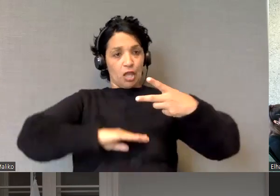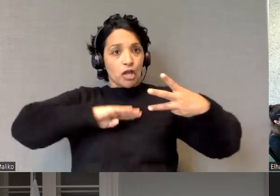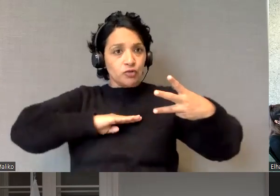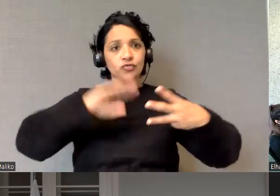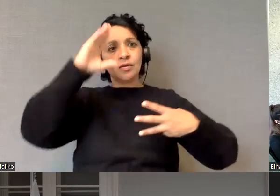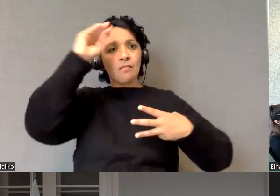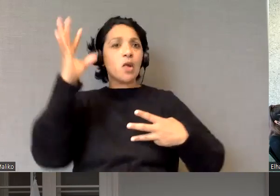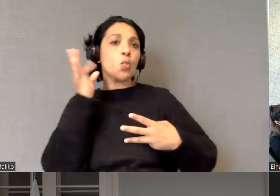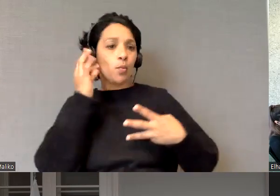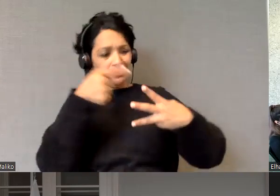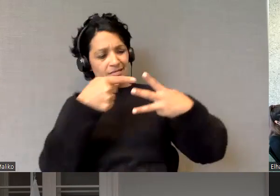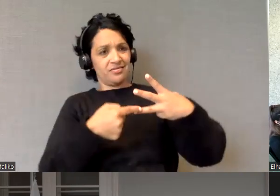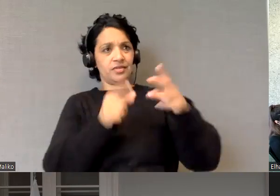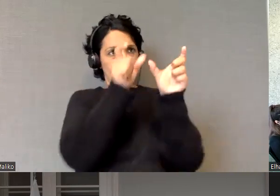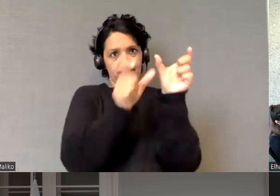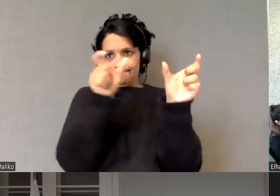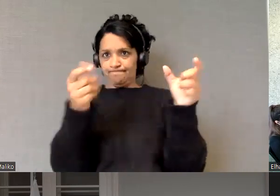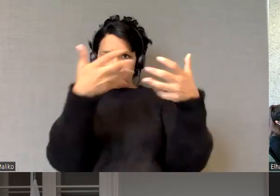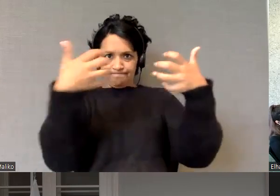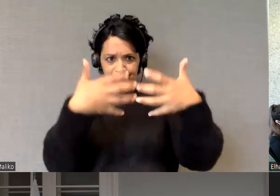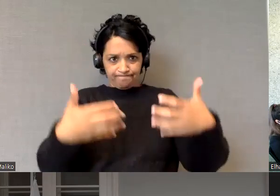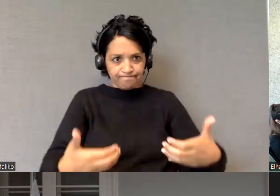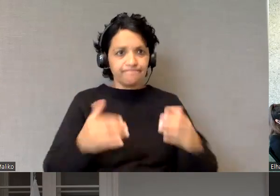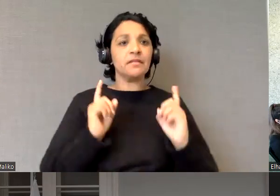for militaries in their after-action and civilian casualty reports.